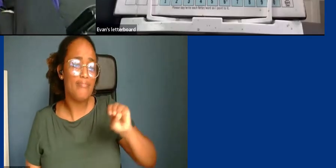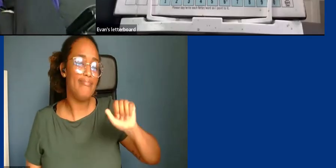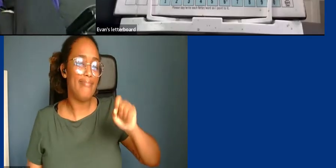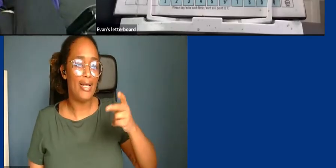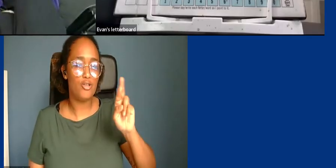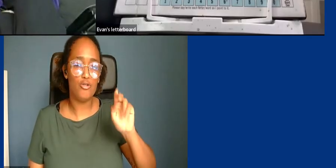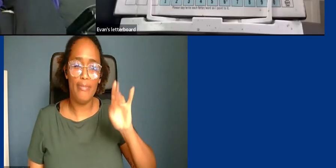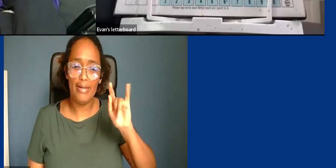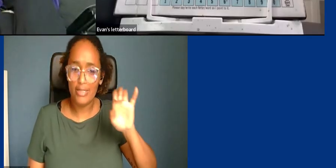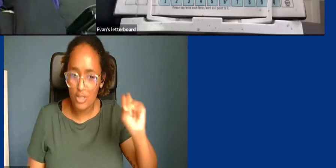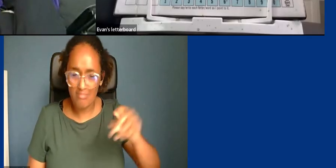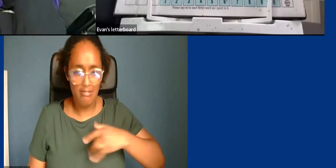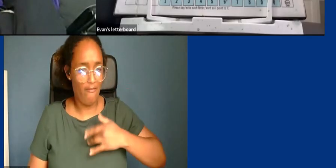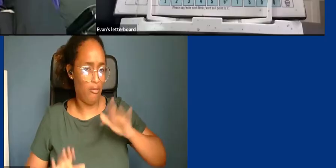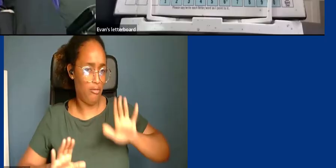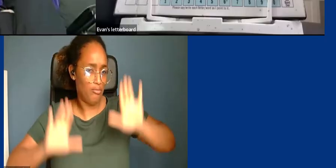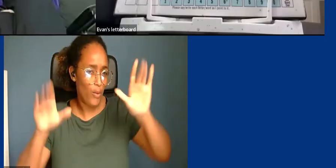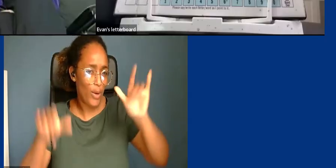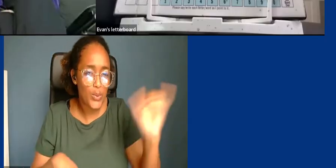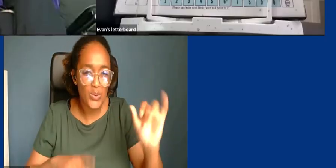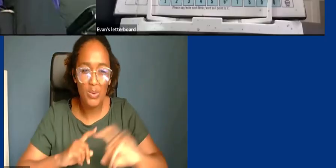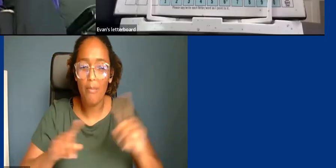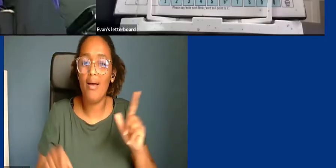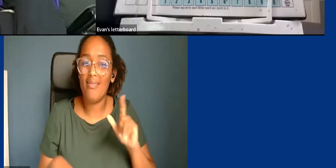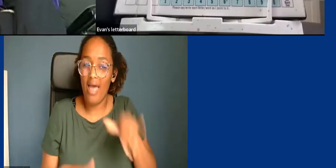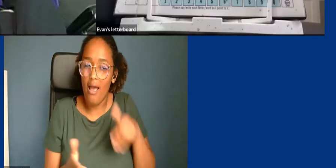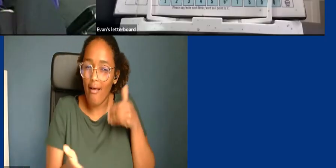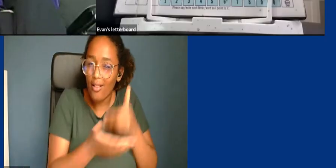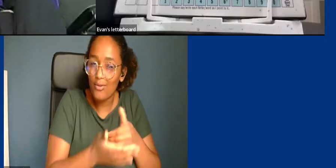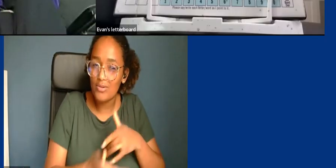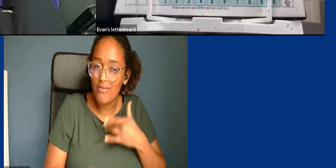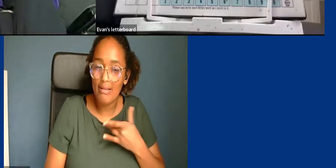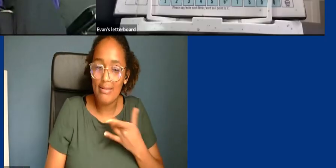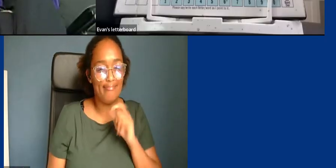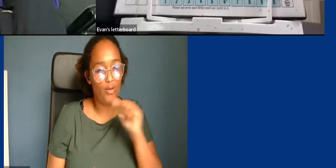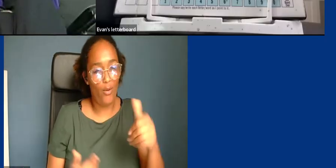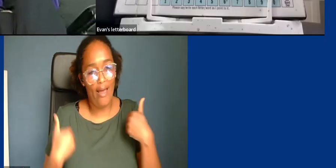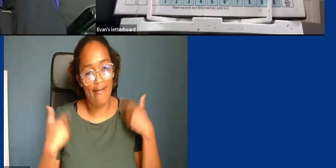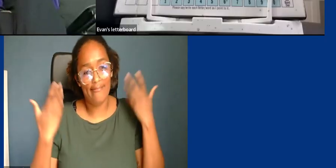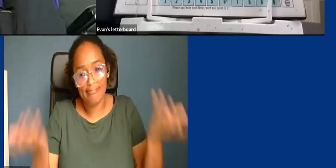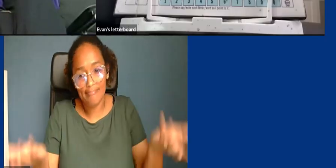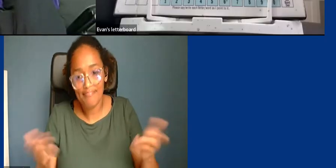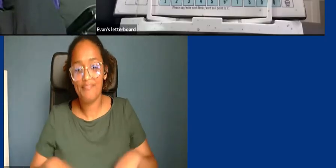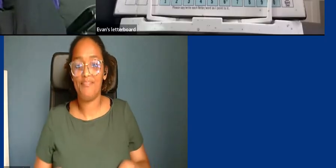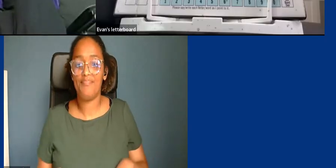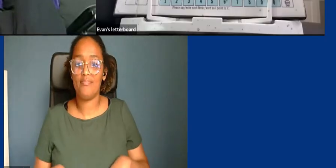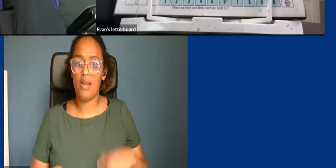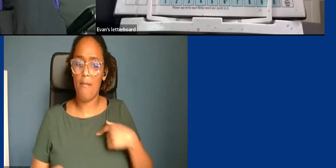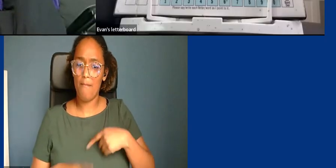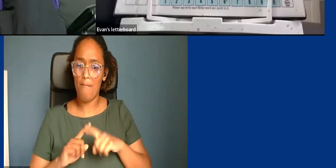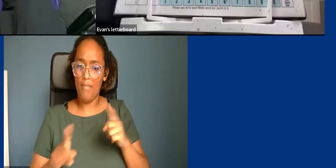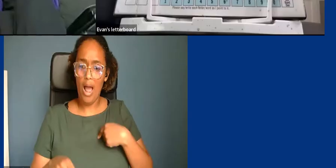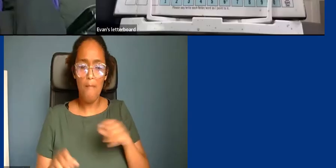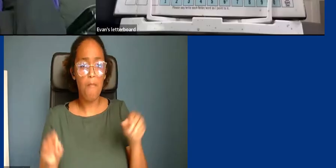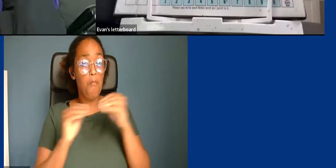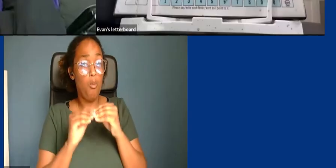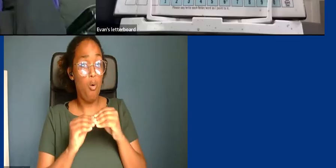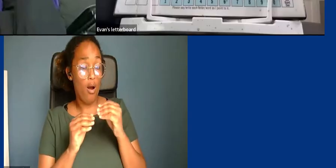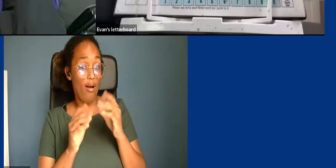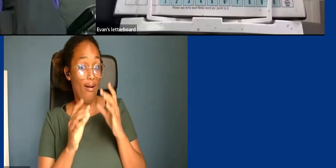she further explains why, quote, I think I'm more interested in sex because society doesn't want me to have it,